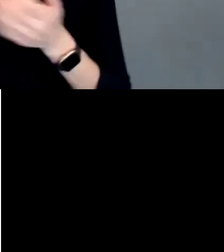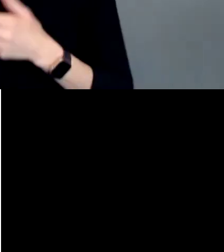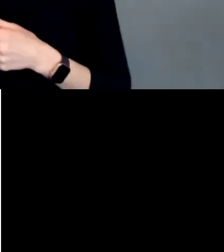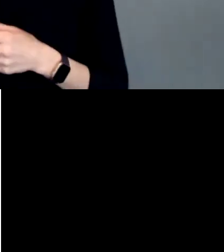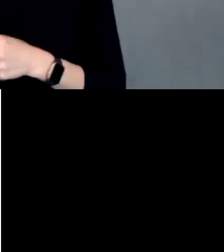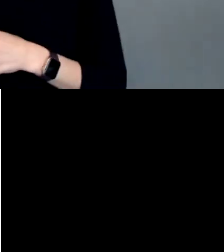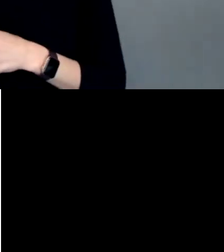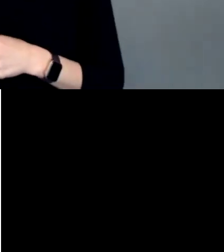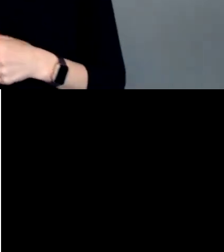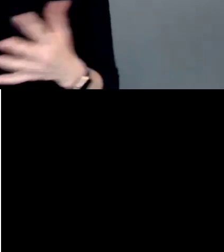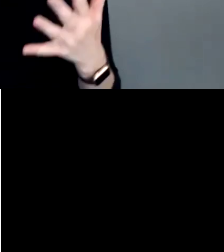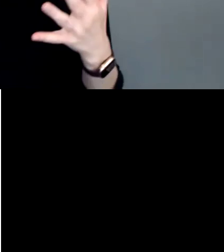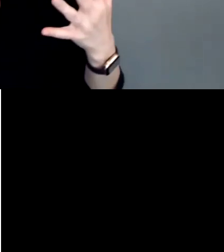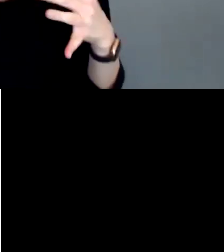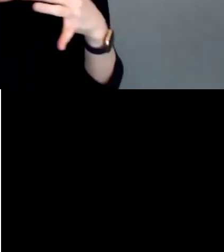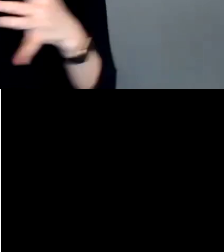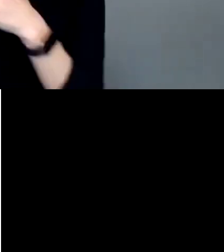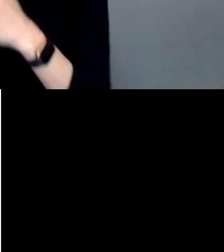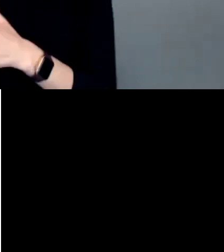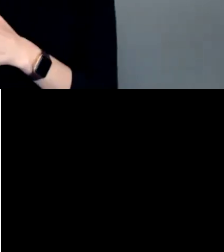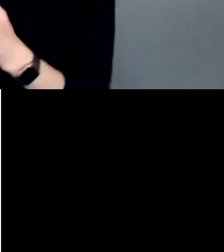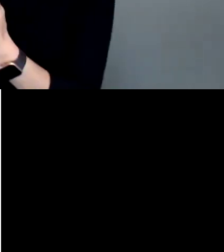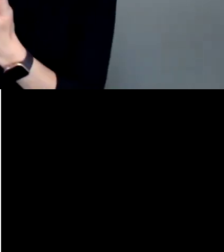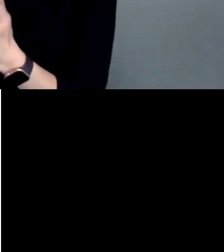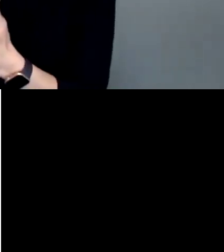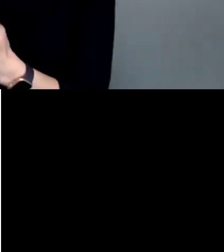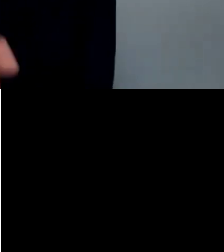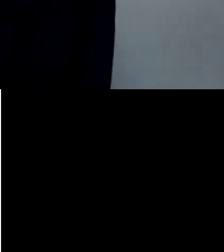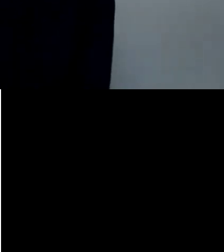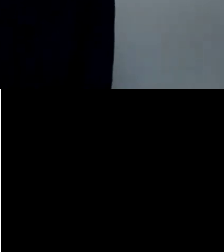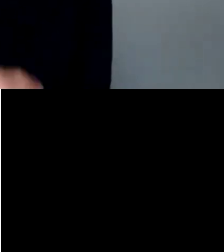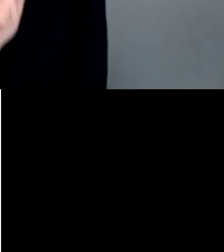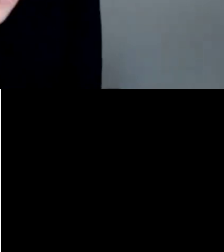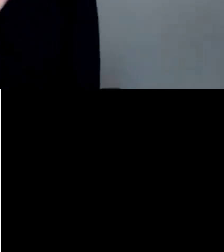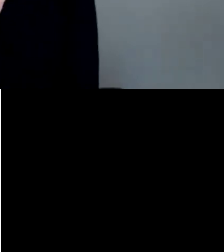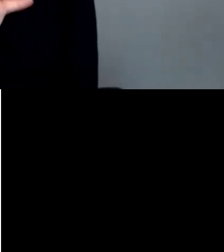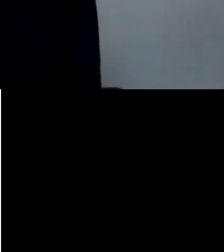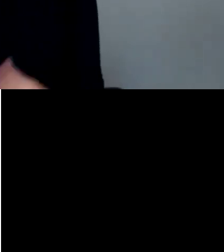other resources as well. >> This is Tiara speaking. Thank you, Kari.